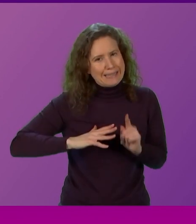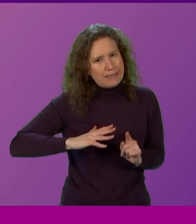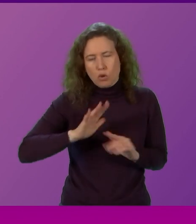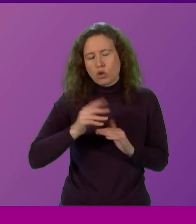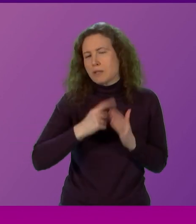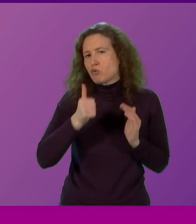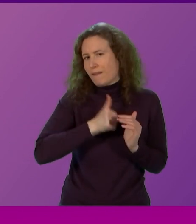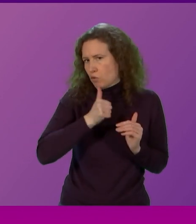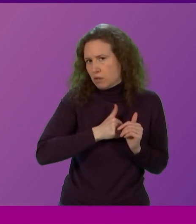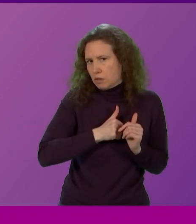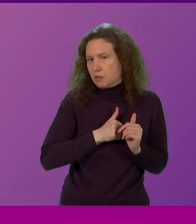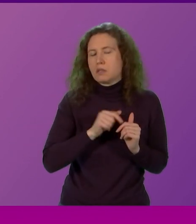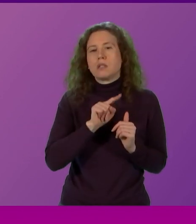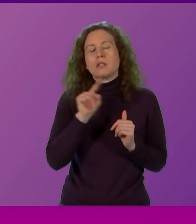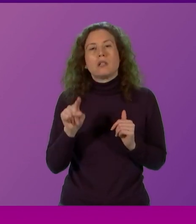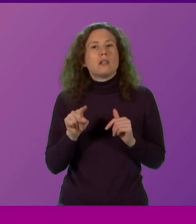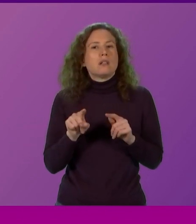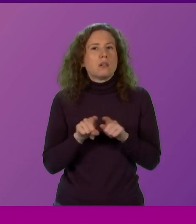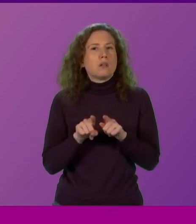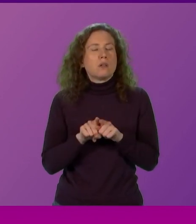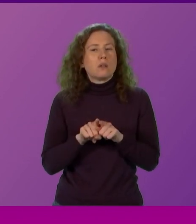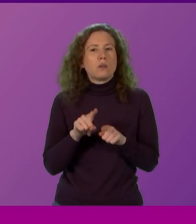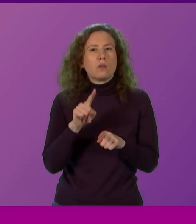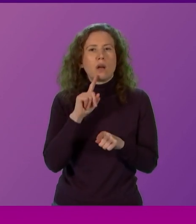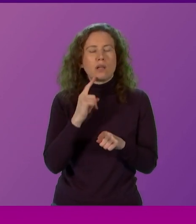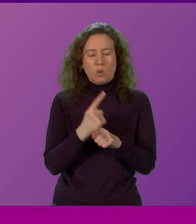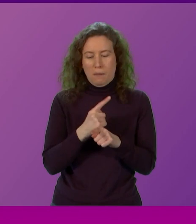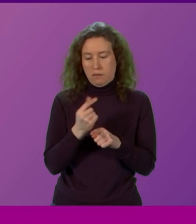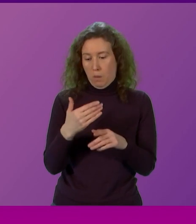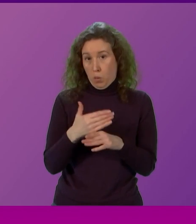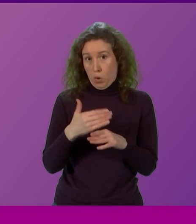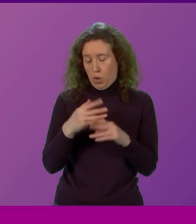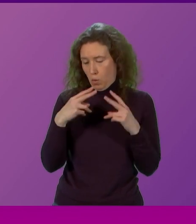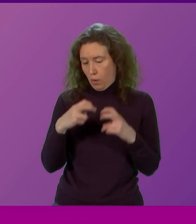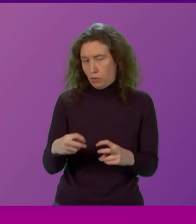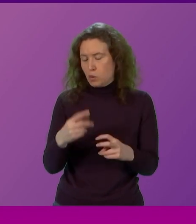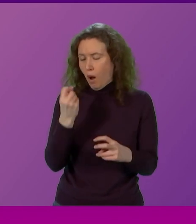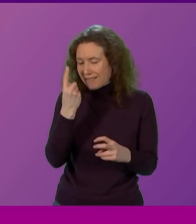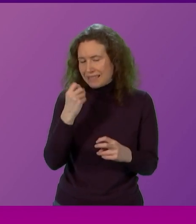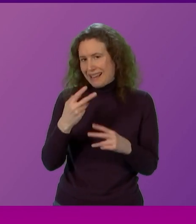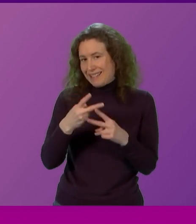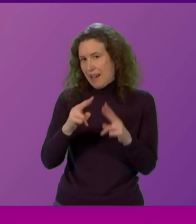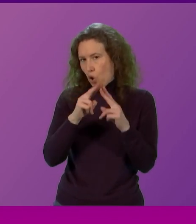I referred to the work that is under way to gain a better understanding of care homes data.